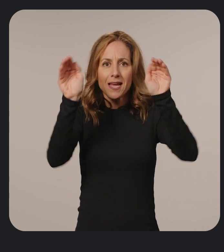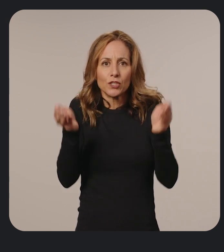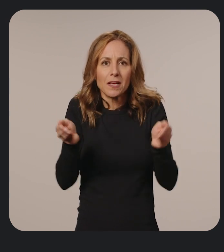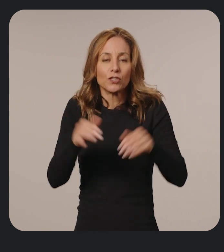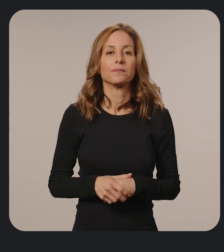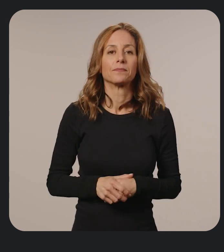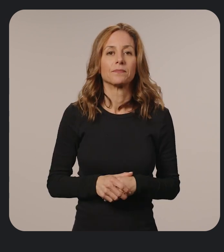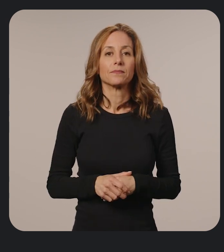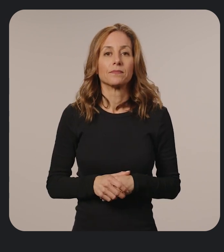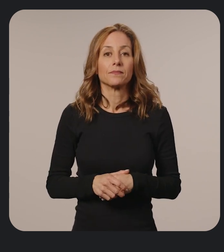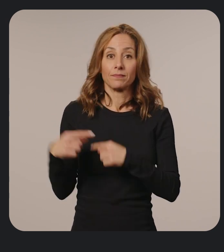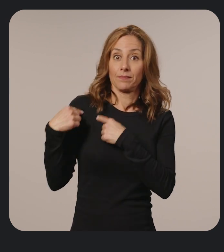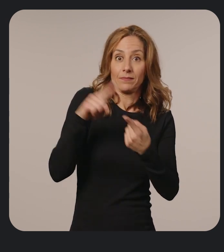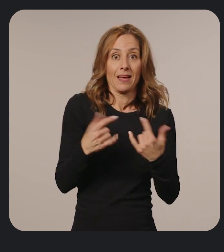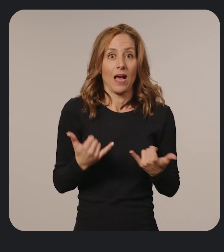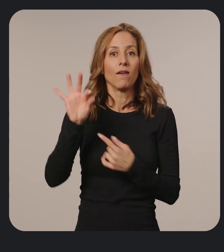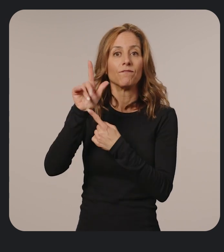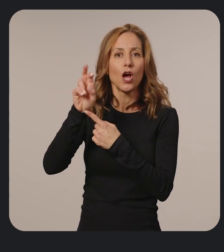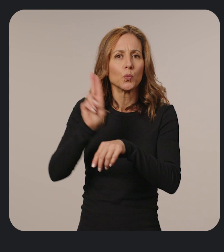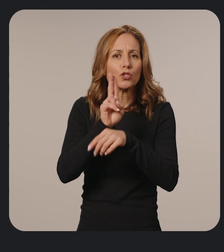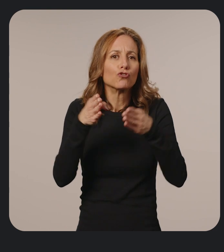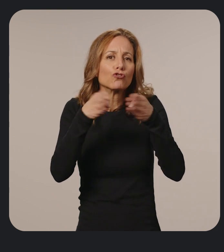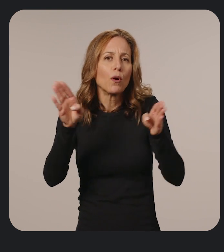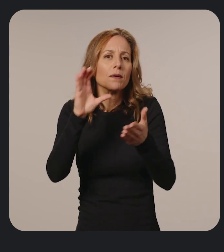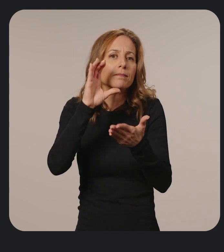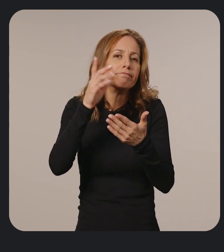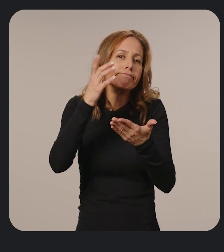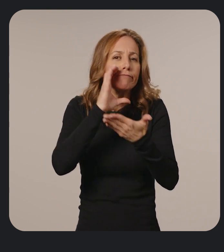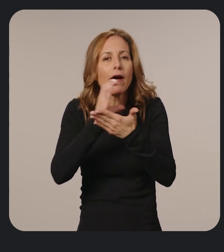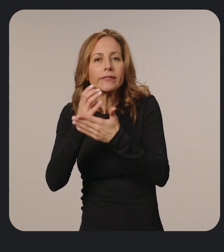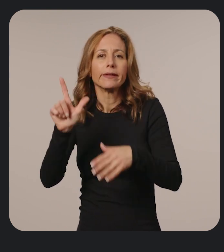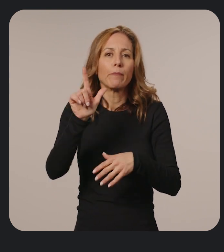and then anti-alias the edges. Until now, Flutter has used a general purpose graphics